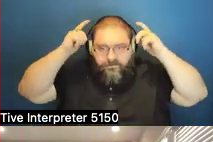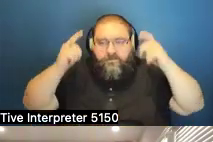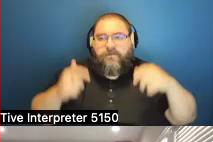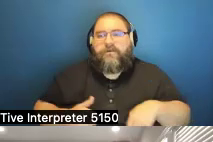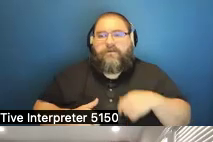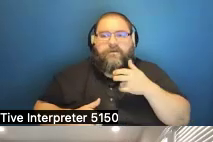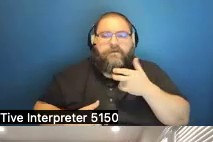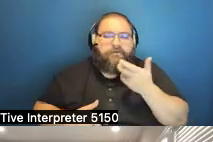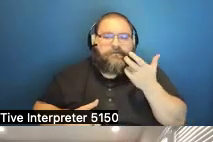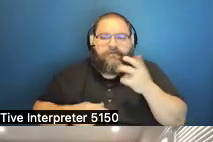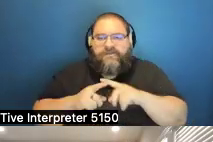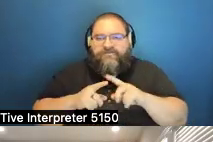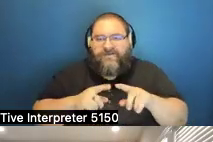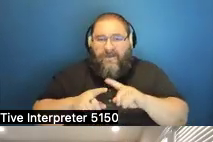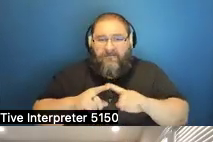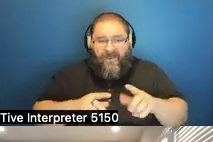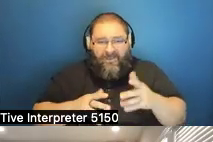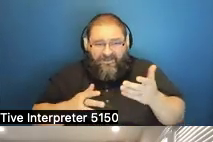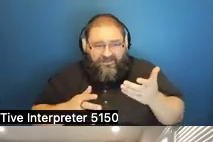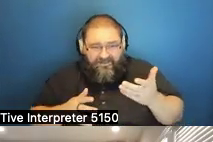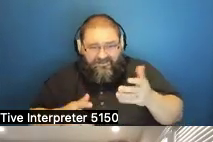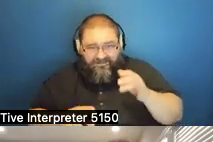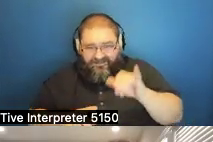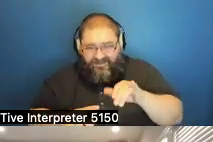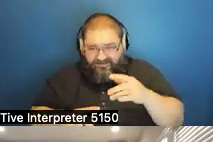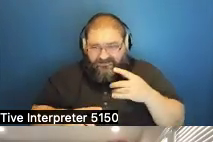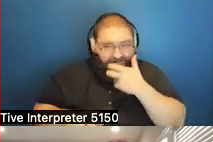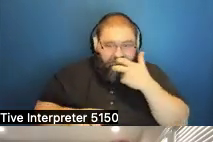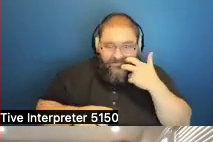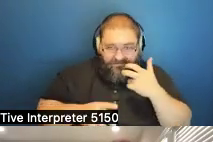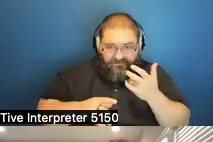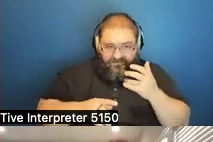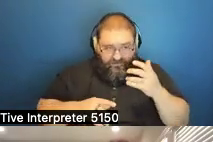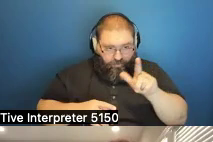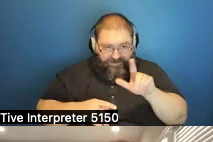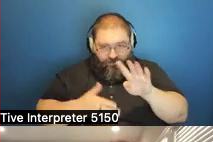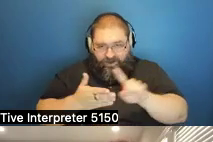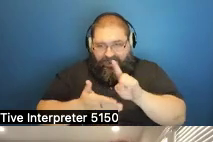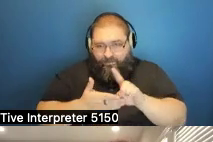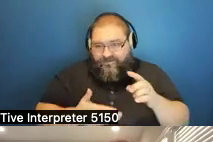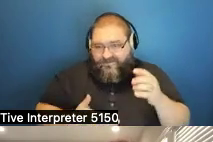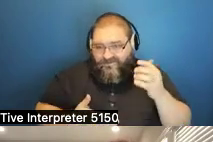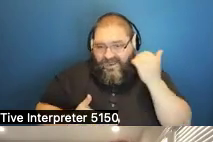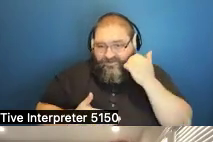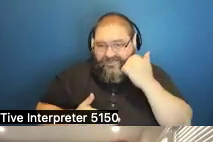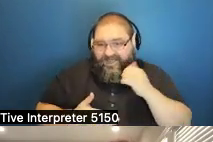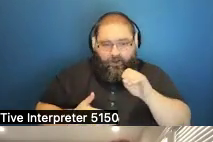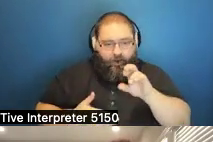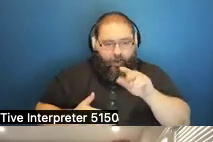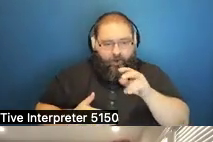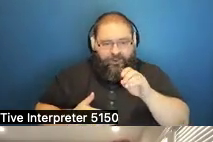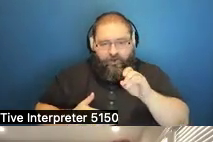19:52:08 24 hours a day. 19:52:11 A food guy.